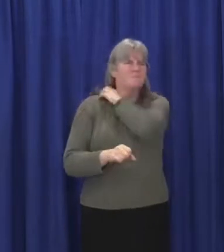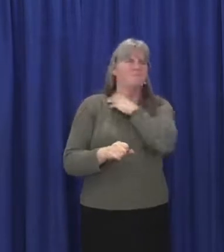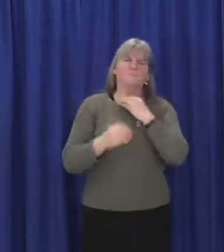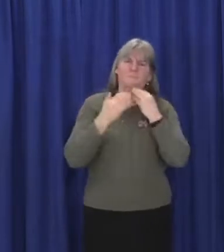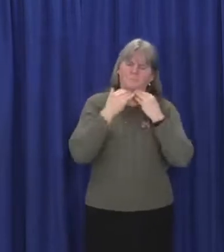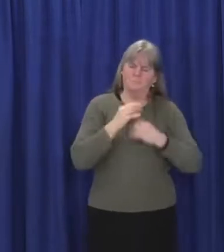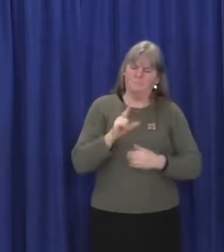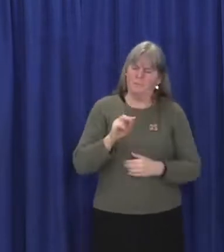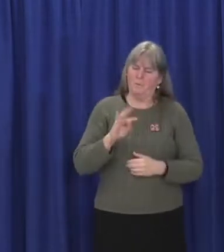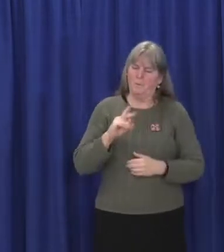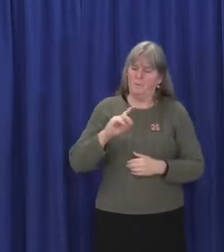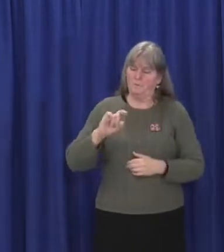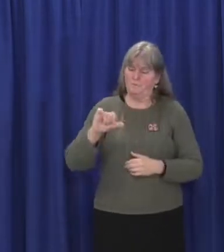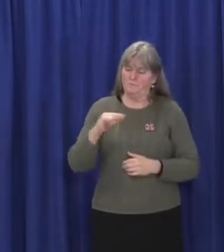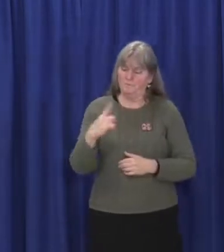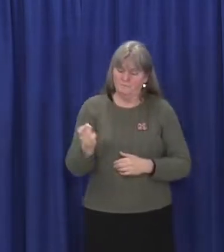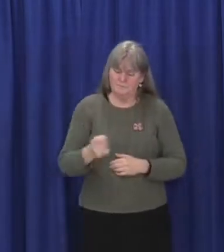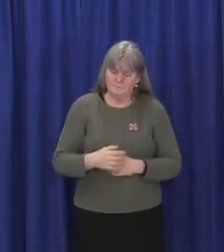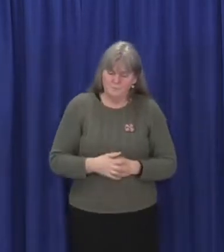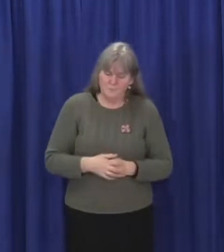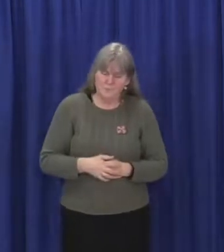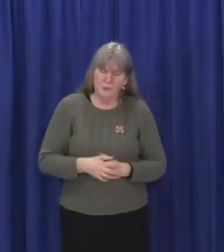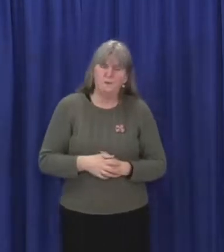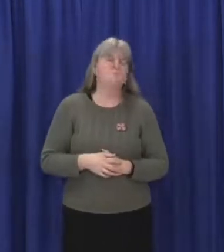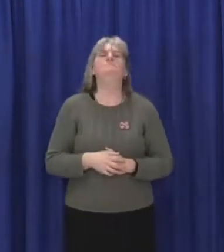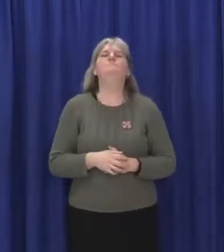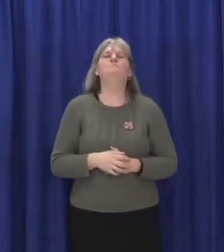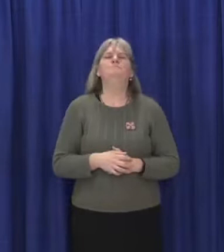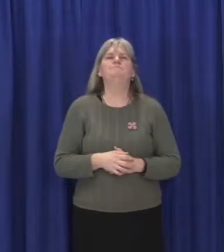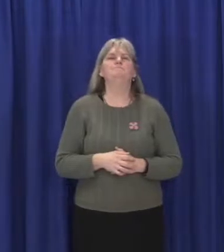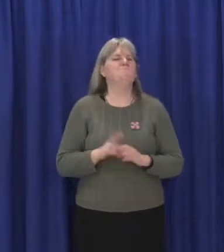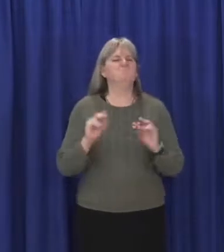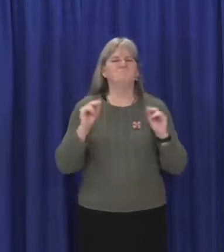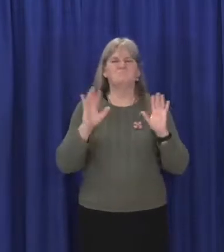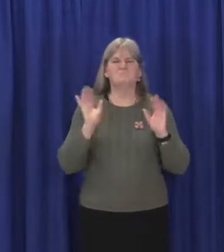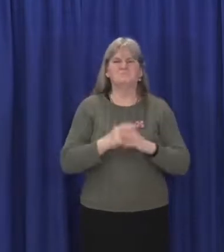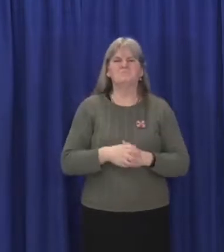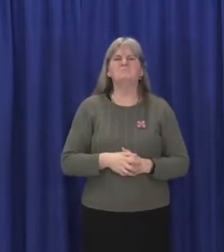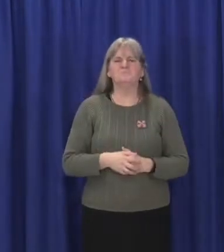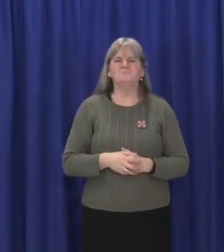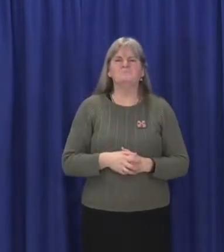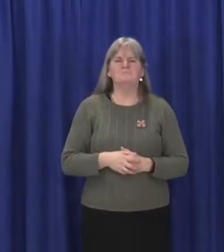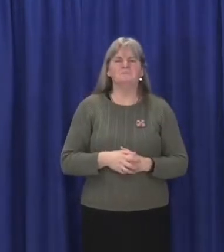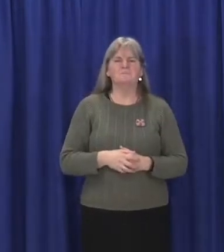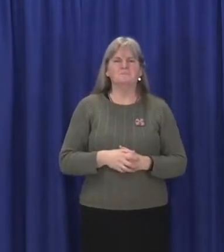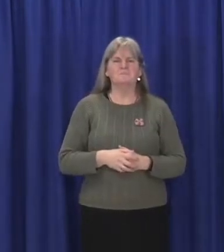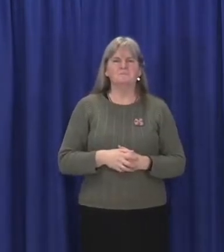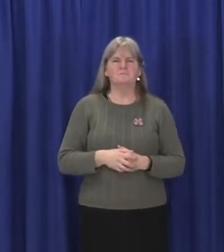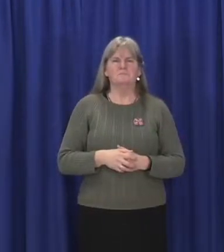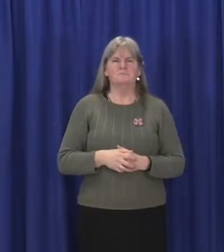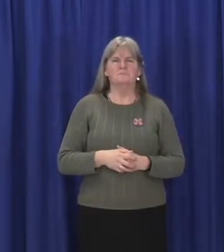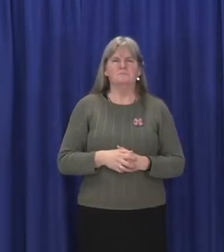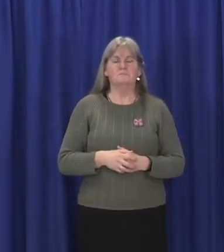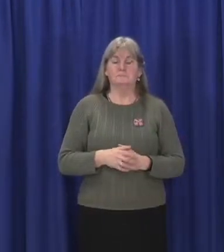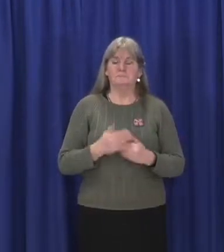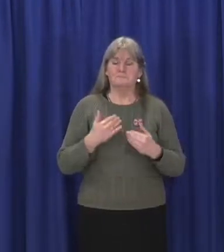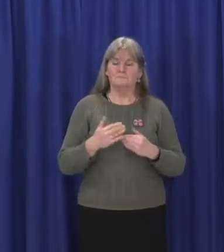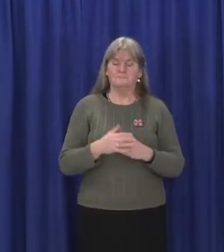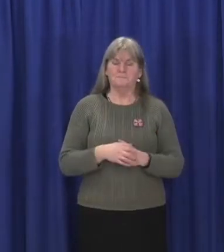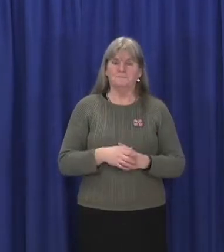do you have a second question? Luke: No, just the one question for me. Thank you. Renee: Thank you. We'll now move to